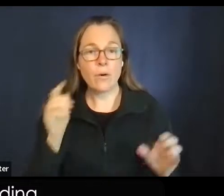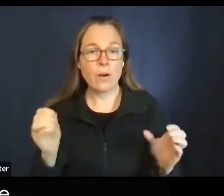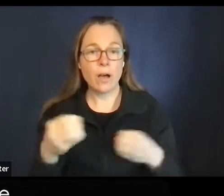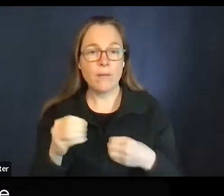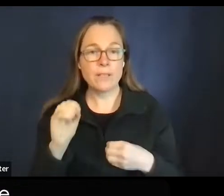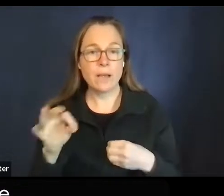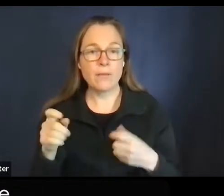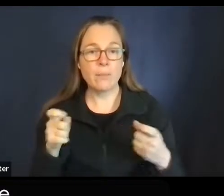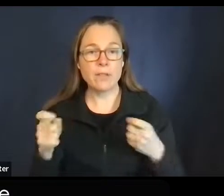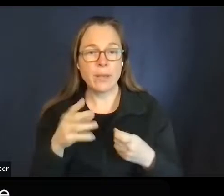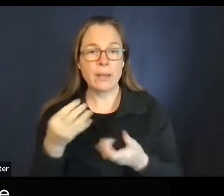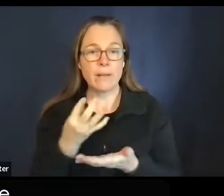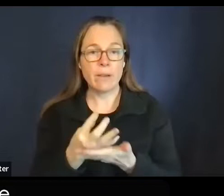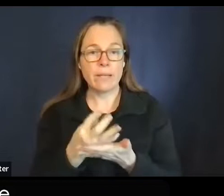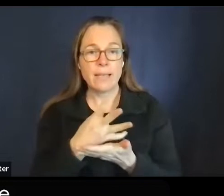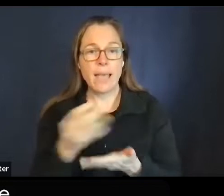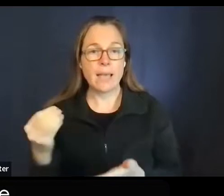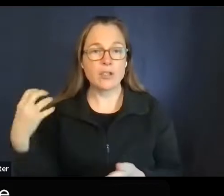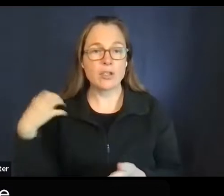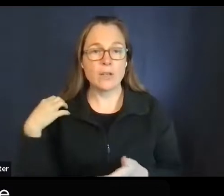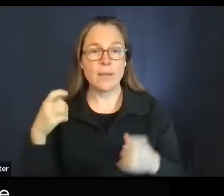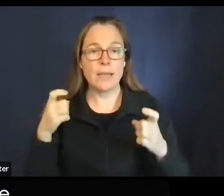and Finance and the Chief Administrator's Office here at the City of Portland.